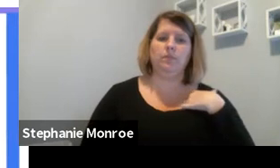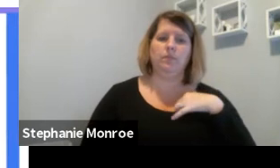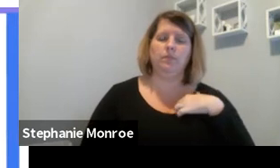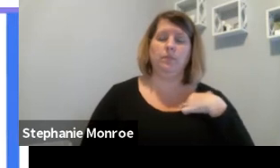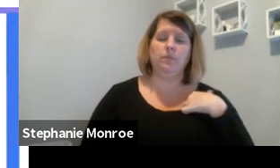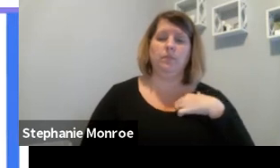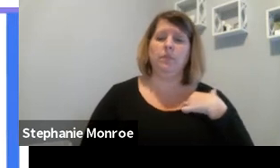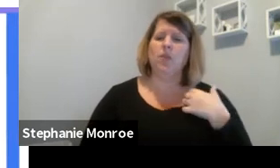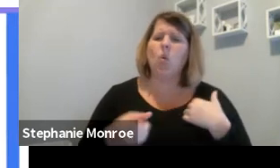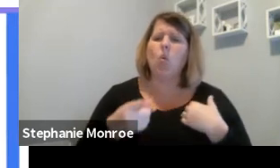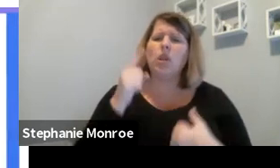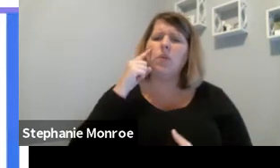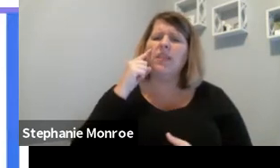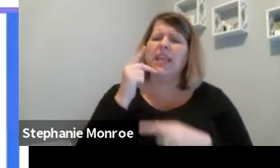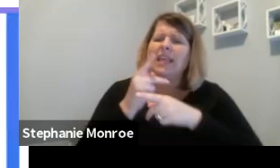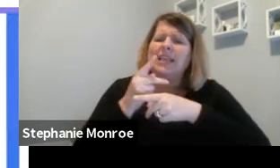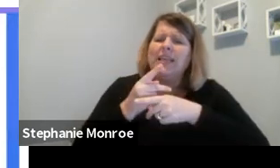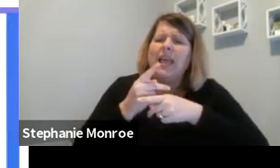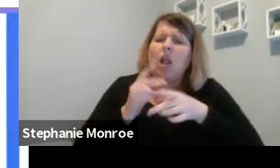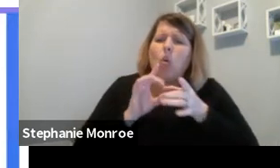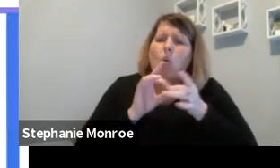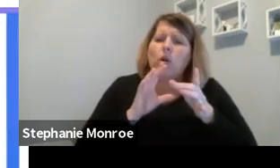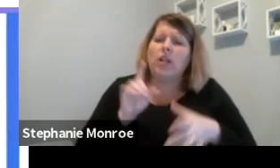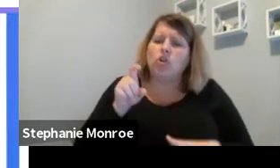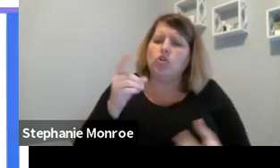What do you think the care coordinator should do?